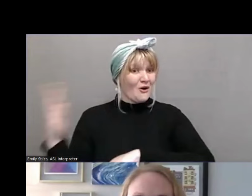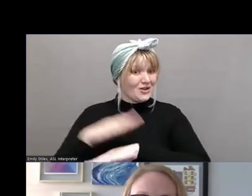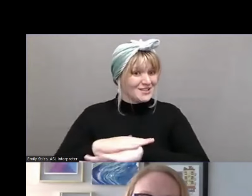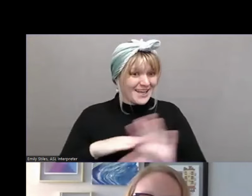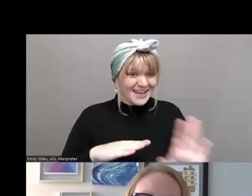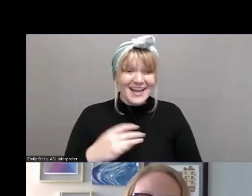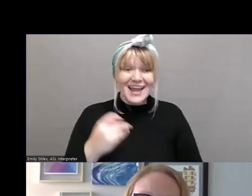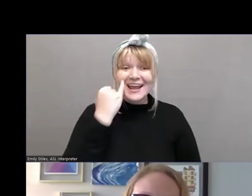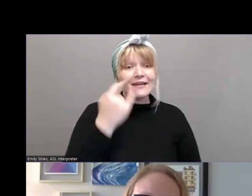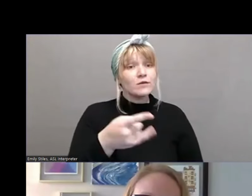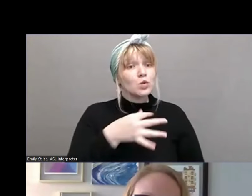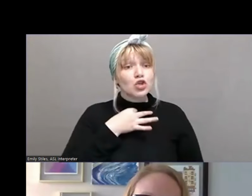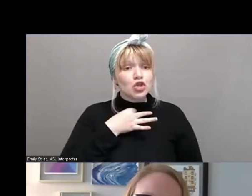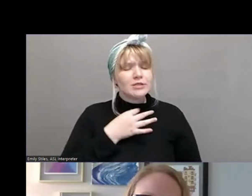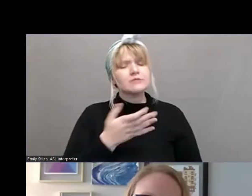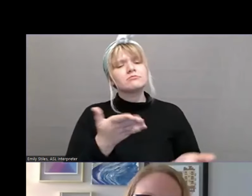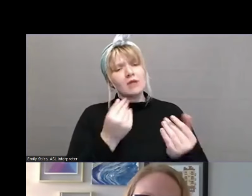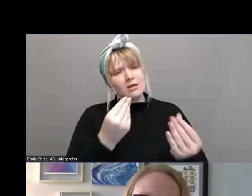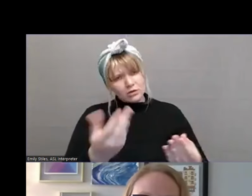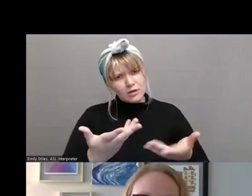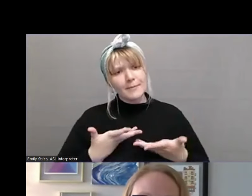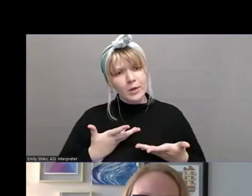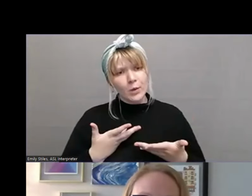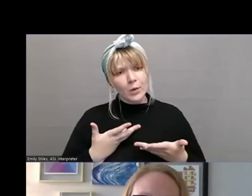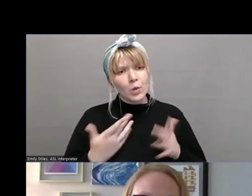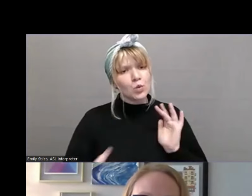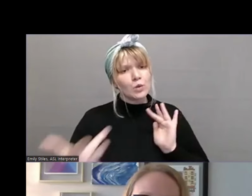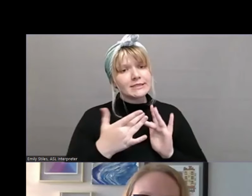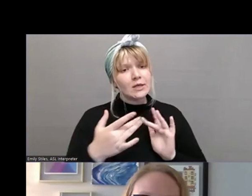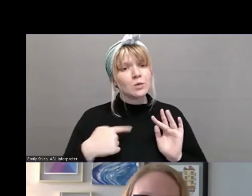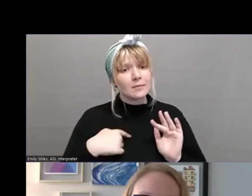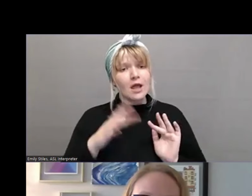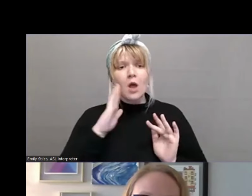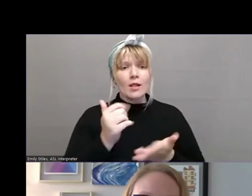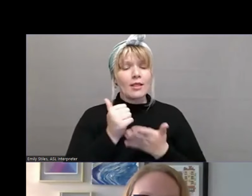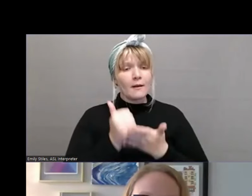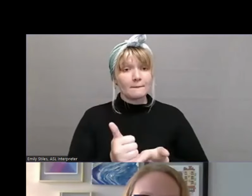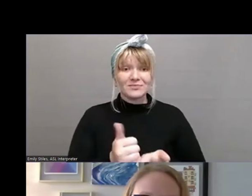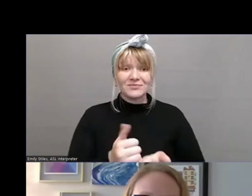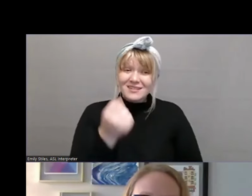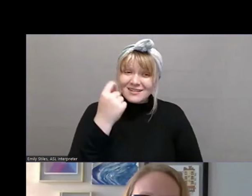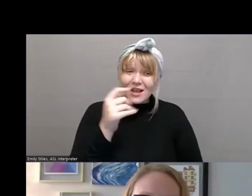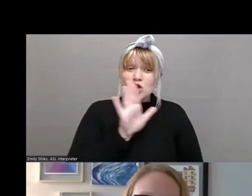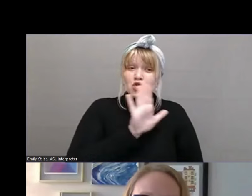Each case is unique in terms of somebody might need just the tiniest little thing.